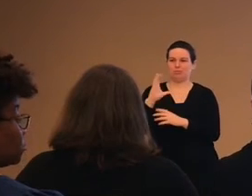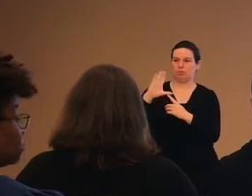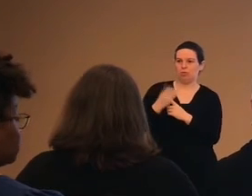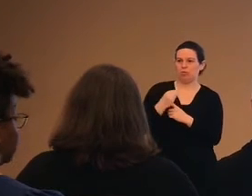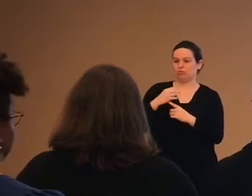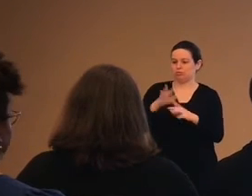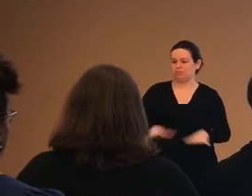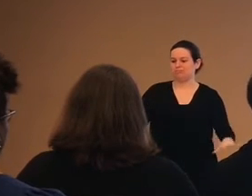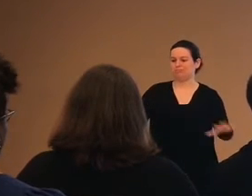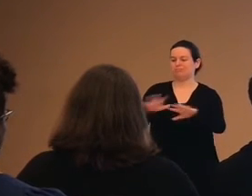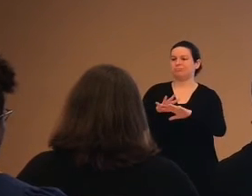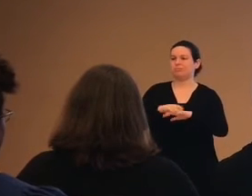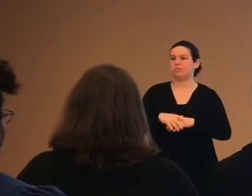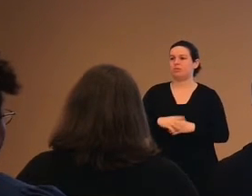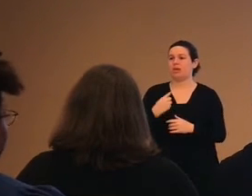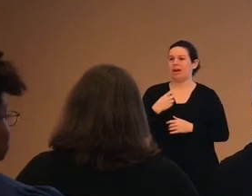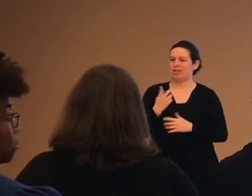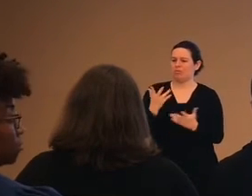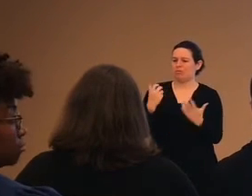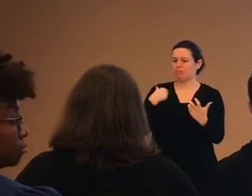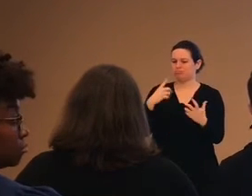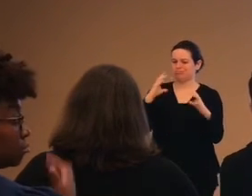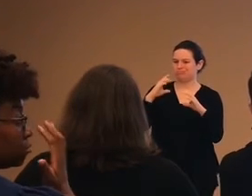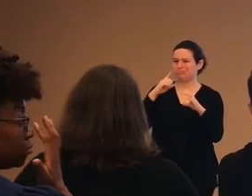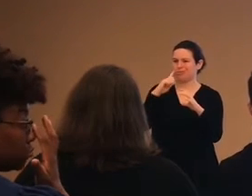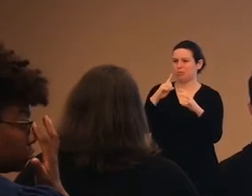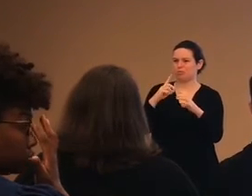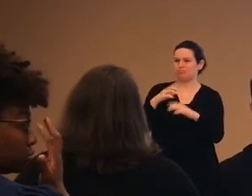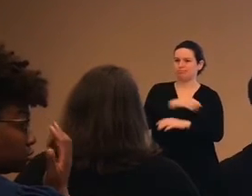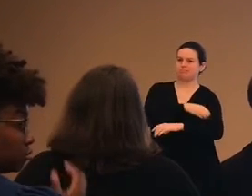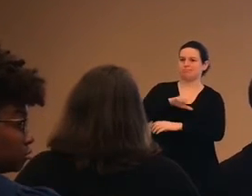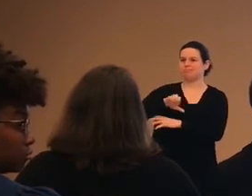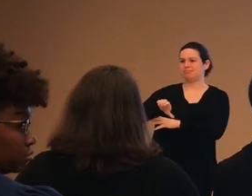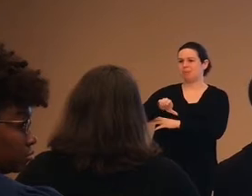And we seek to empower the community to become more accessible to people with disabilities